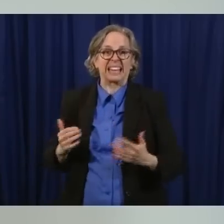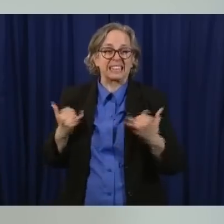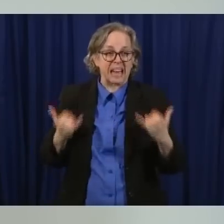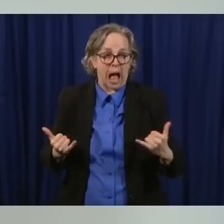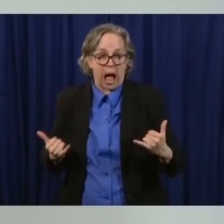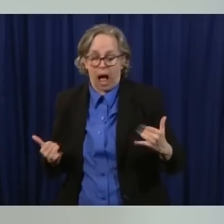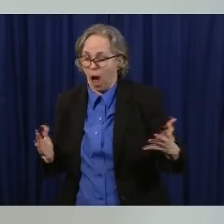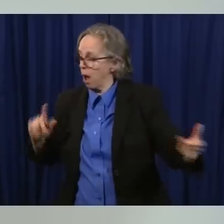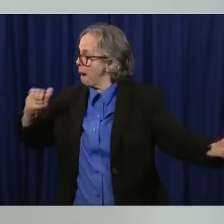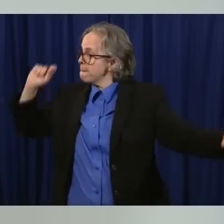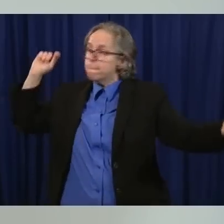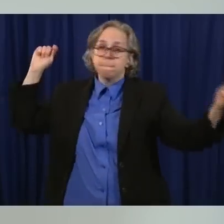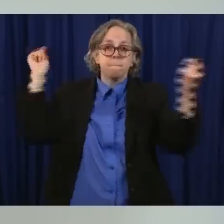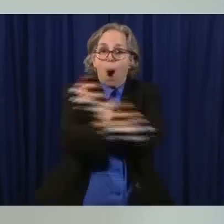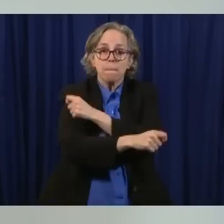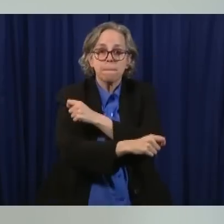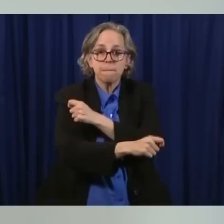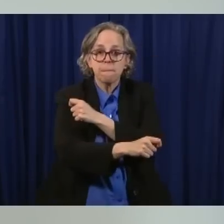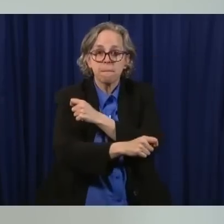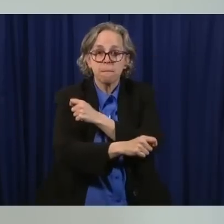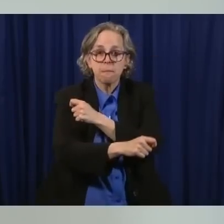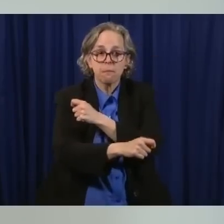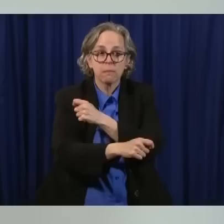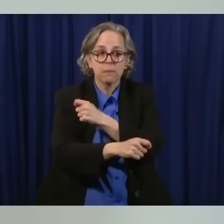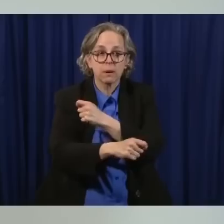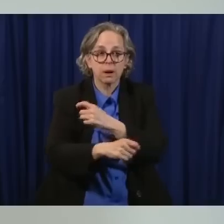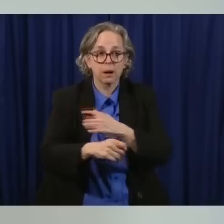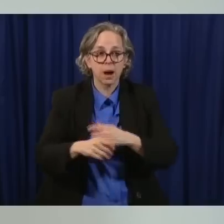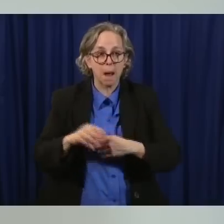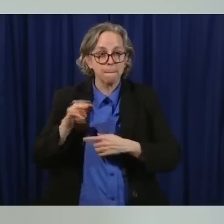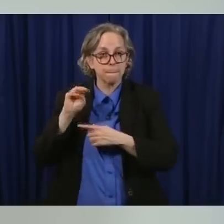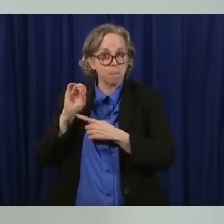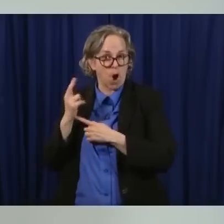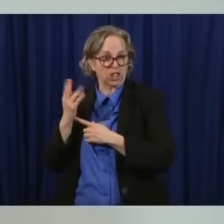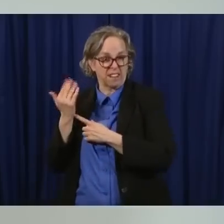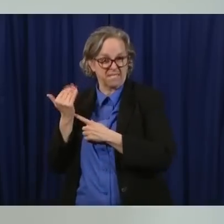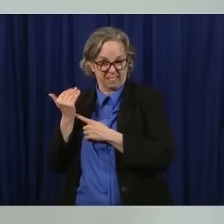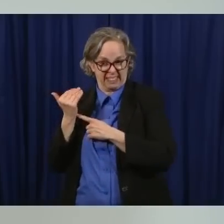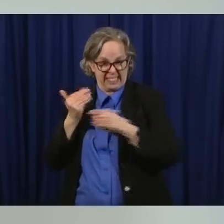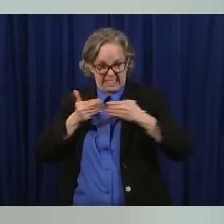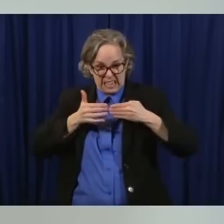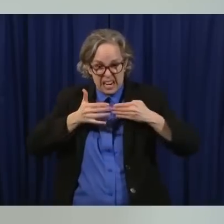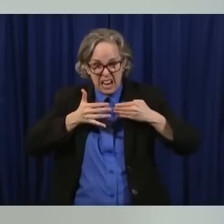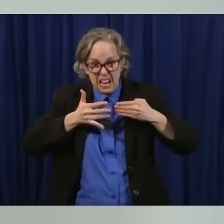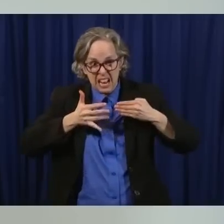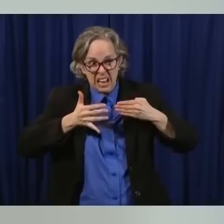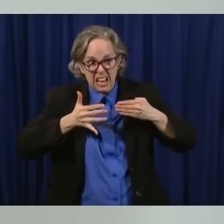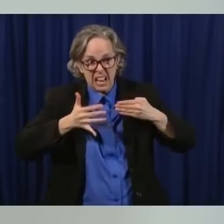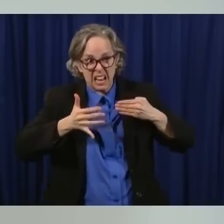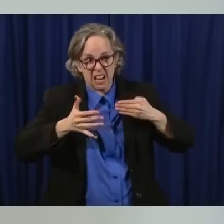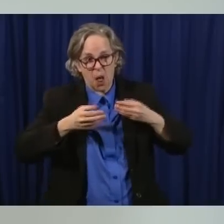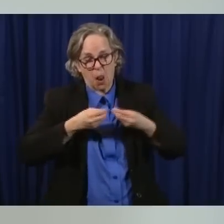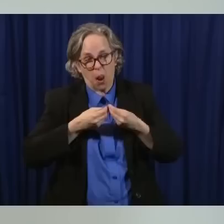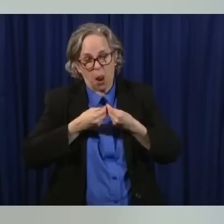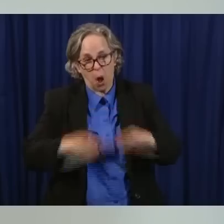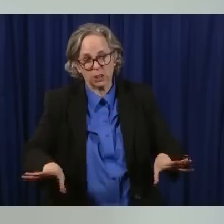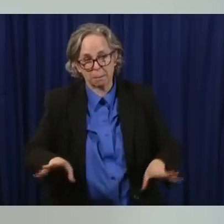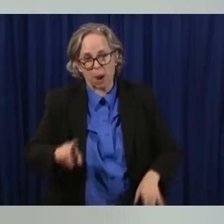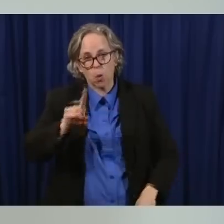OUR STATE. THE ECONOMY WAS ROBUST, WE HAD A RECORD LOW UNEMPLOYMENT RATE, AND THE BIGGEST ISSUE THAT BUSINESSES HAD WAS THAT THEY COULDN'T FIND ENOUGH PEOPLE TO GO TO WORK WITH ALL OF THE